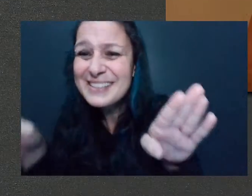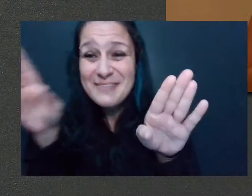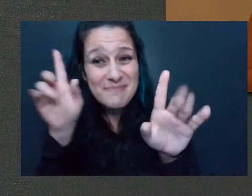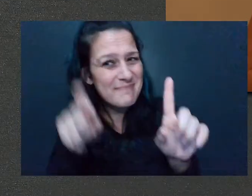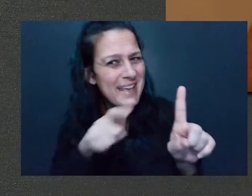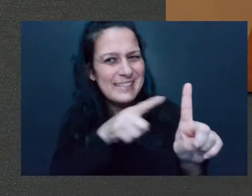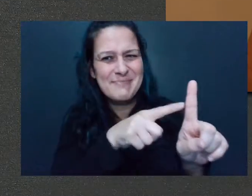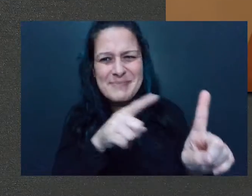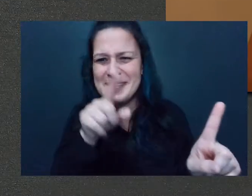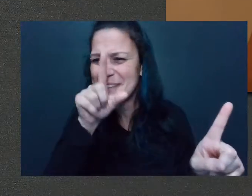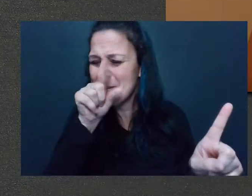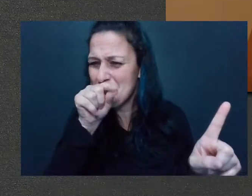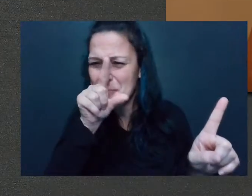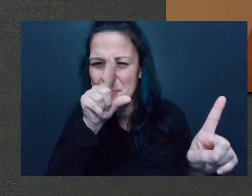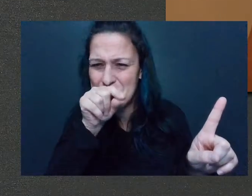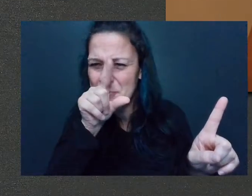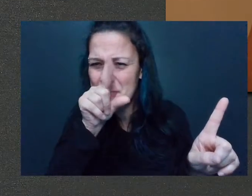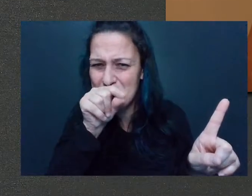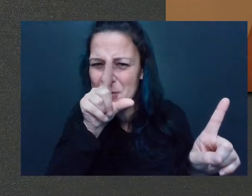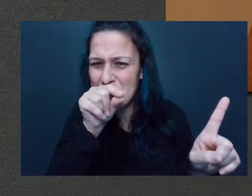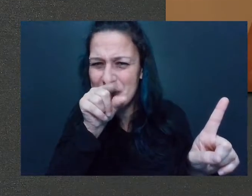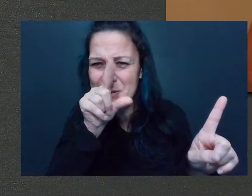It must be a bird